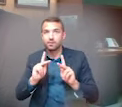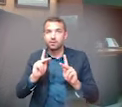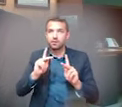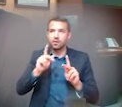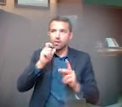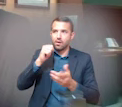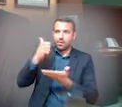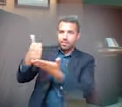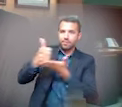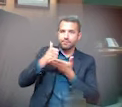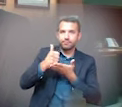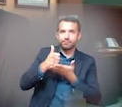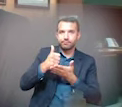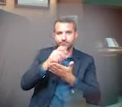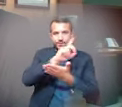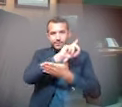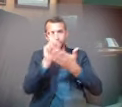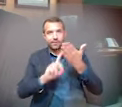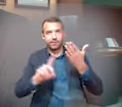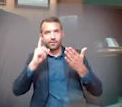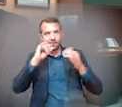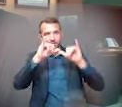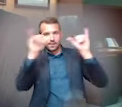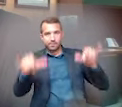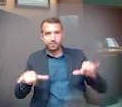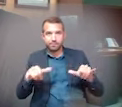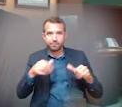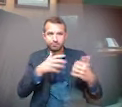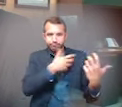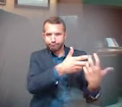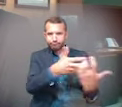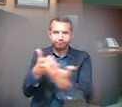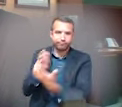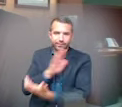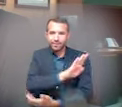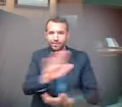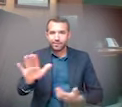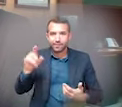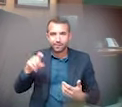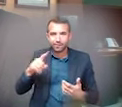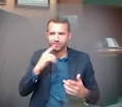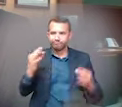a system or policies to fit, the better off it's going to be for everyone.